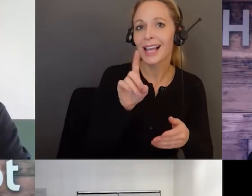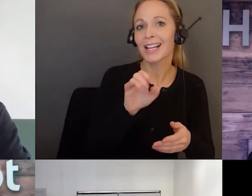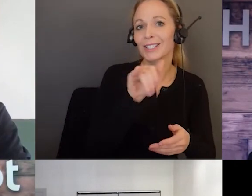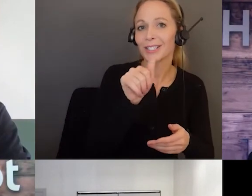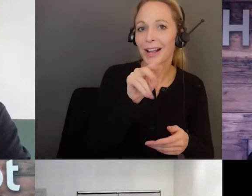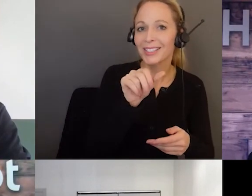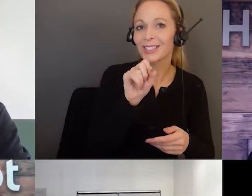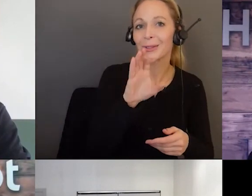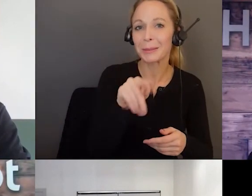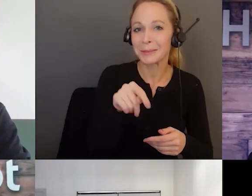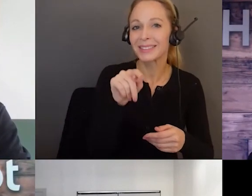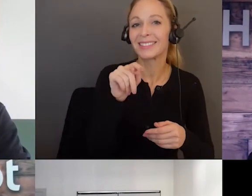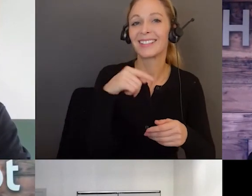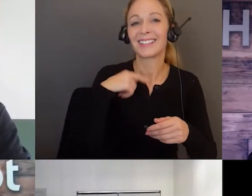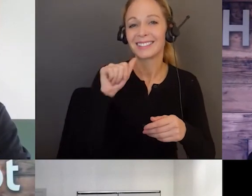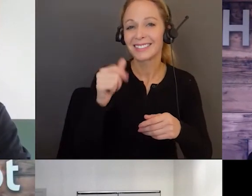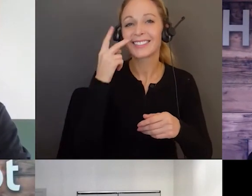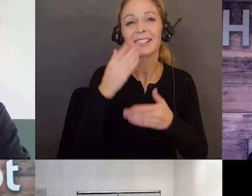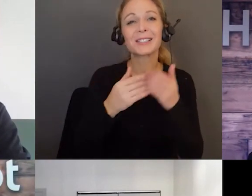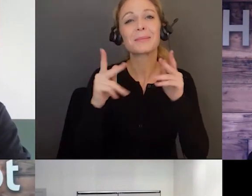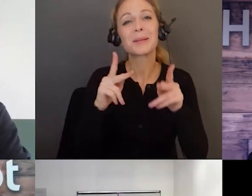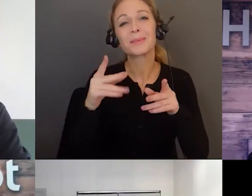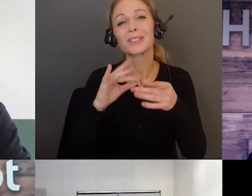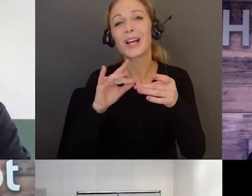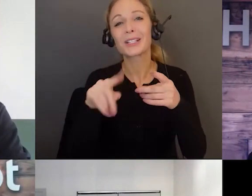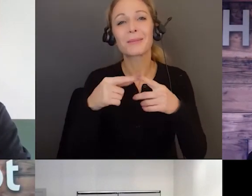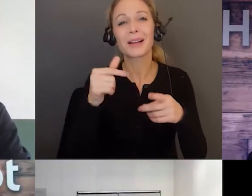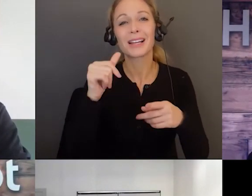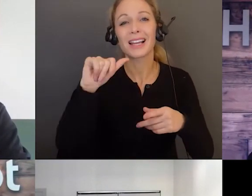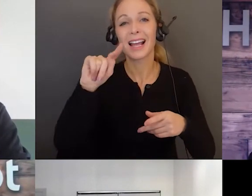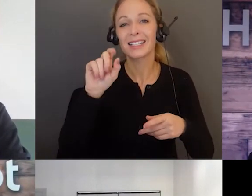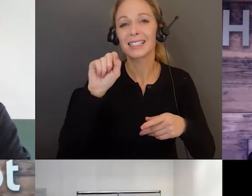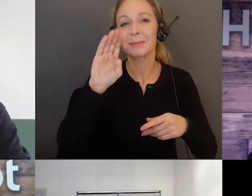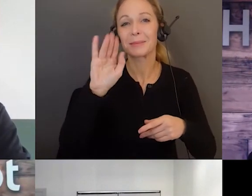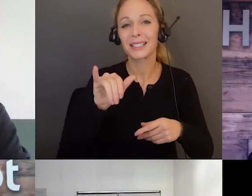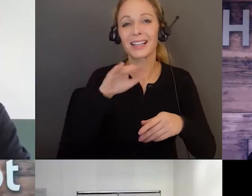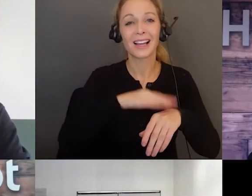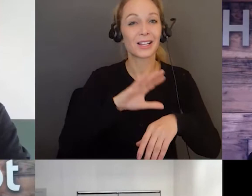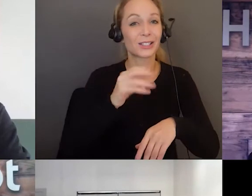I SAW SOME PEOPLE TALKING ABOUT GATSBY IN CHAT, OR A